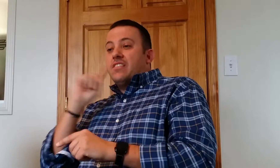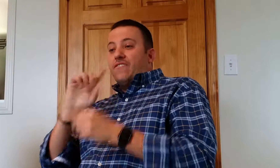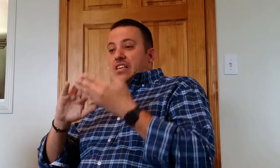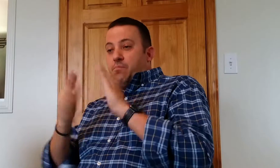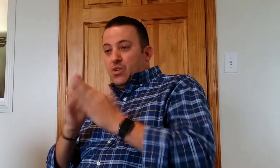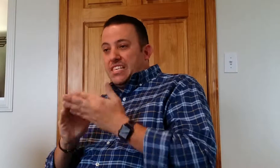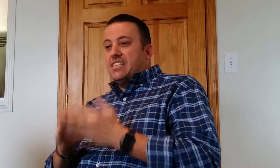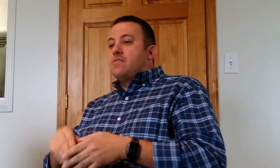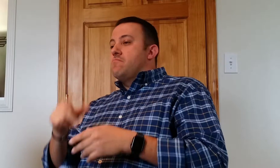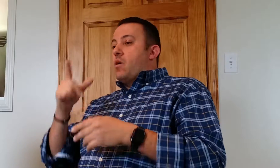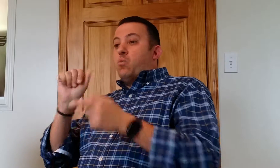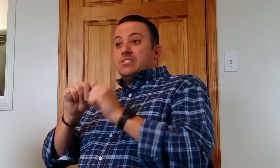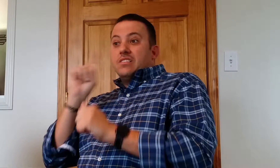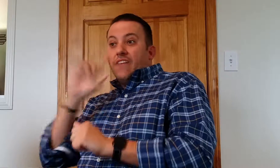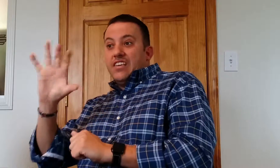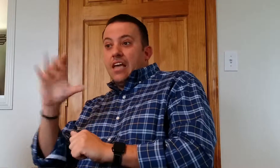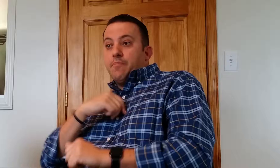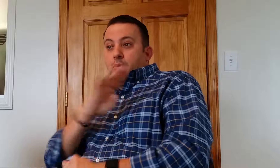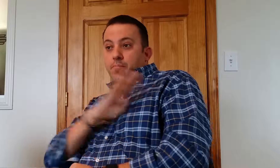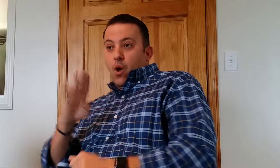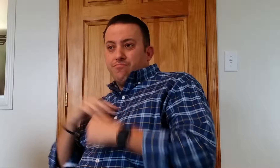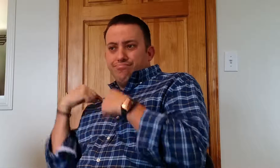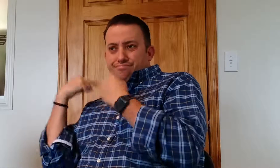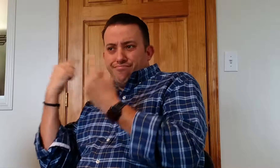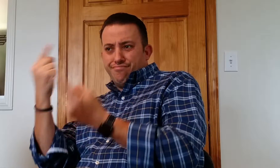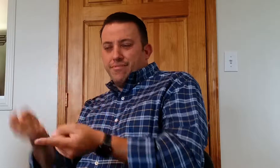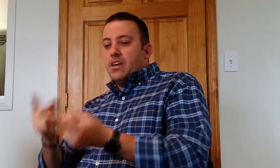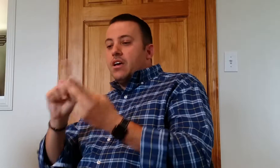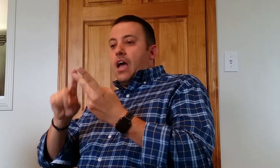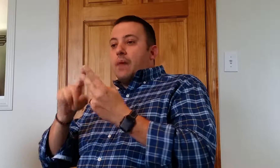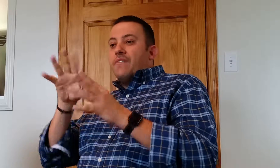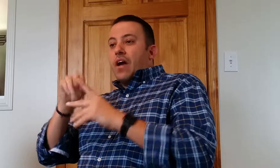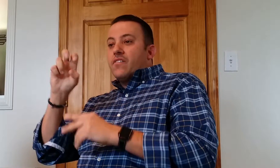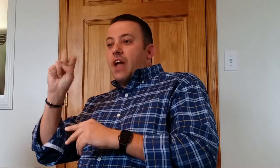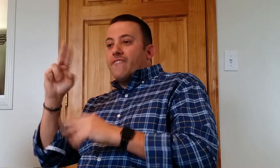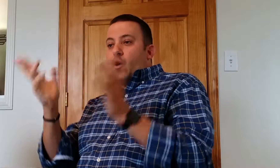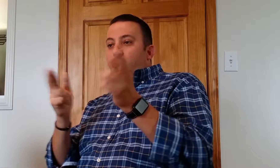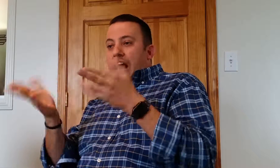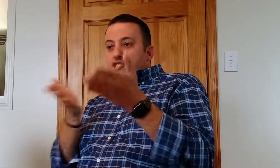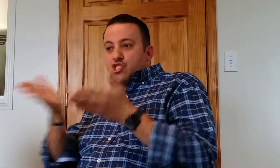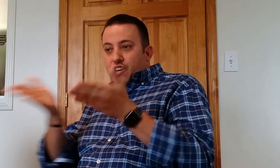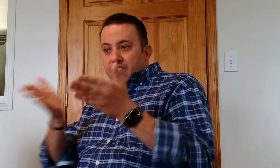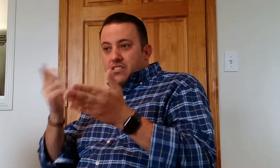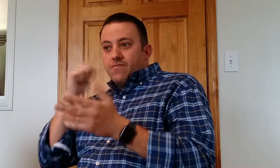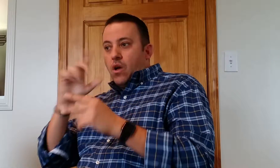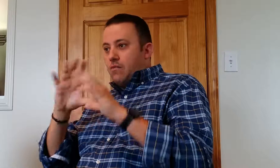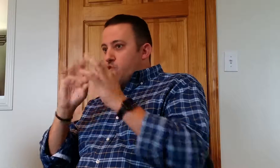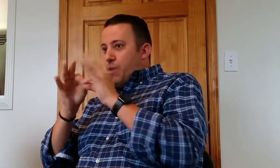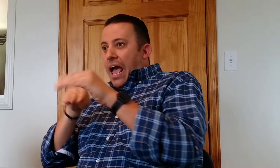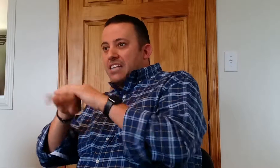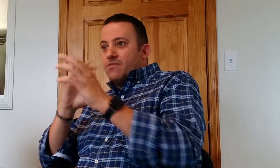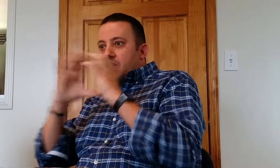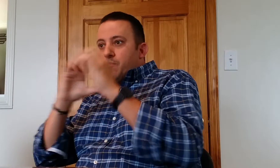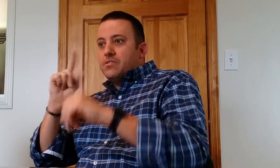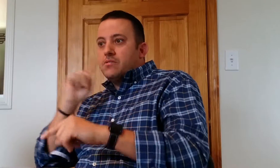I'm involved in the Deaf community I've been on the board of Deaf INC for many years, and I'm involved with Convo Communication Services.